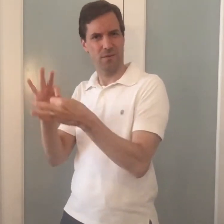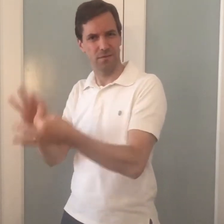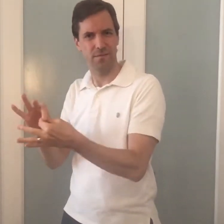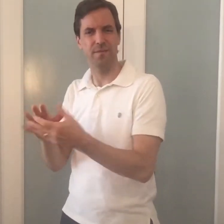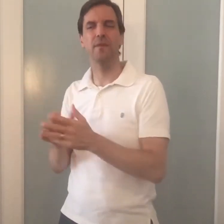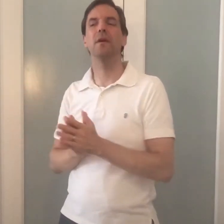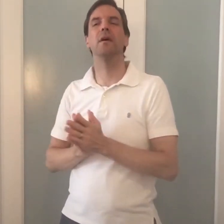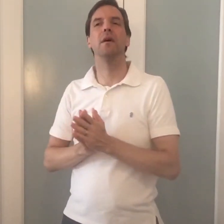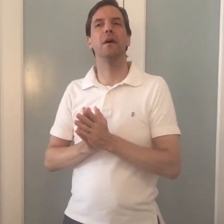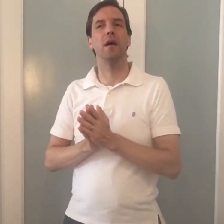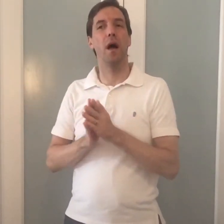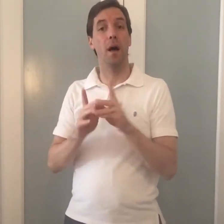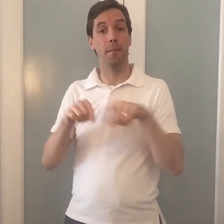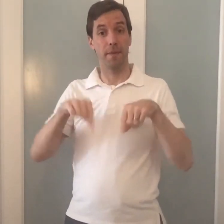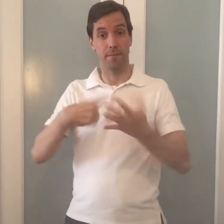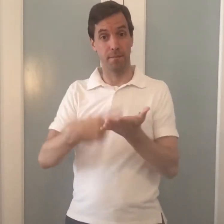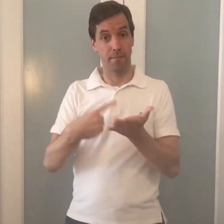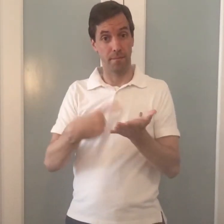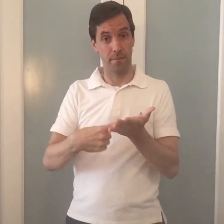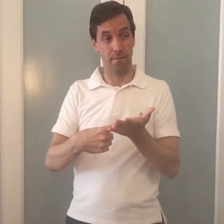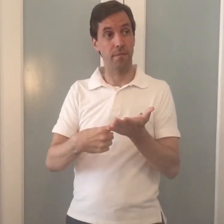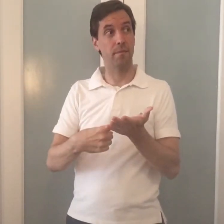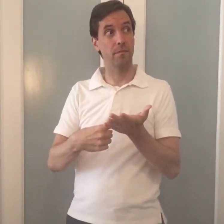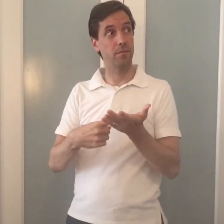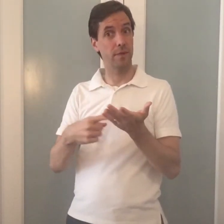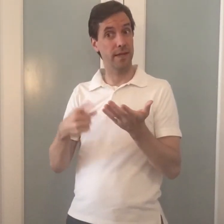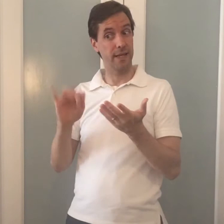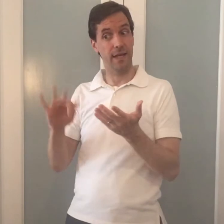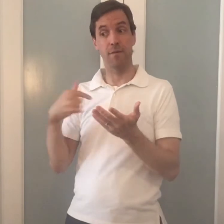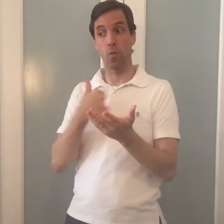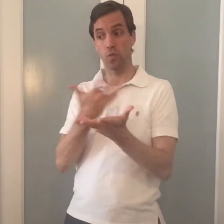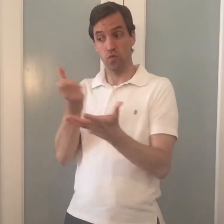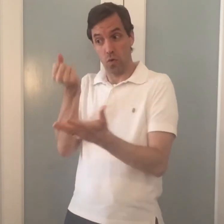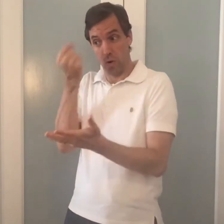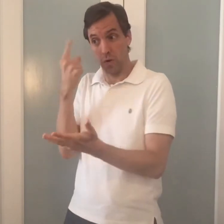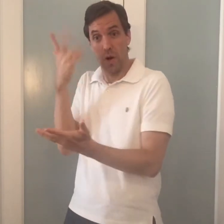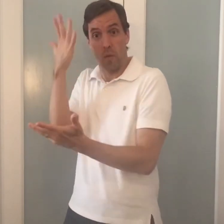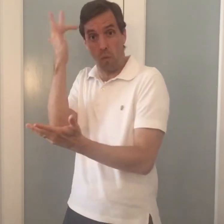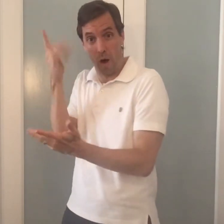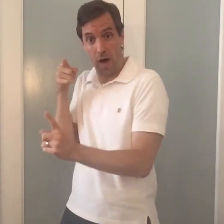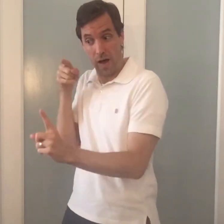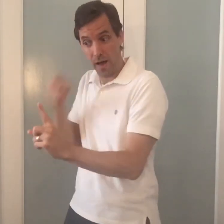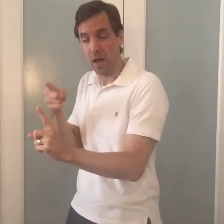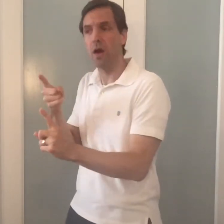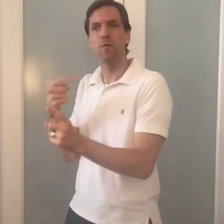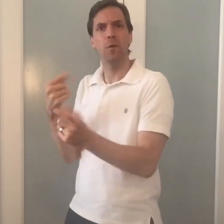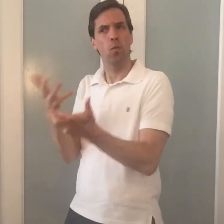you know: all that sort of outcomes-focused data. But we are arguing that if we want